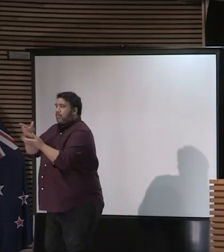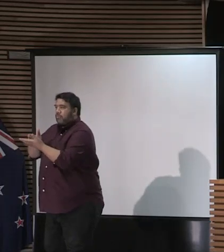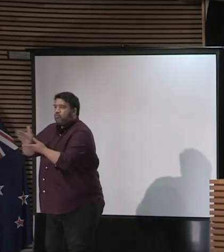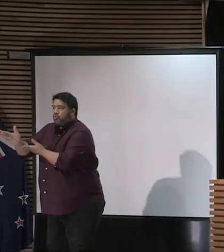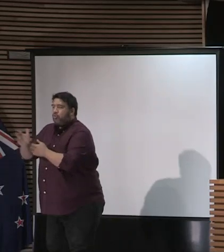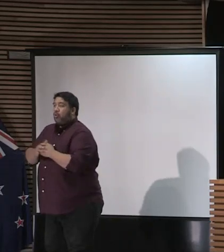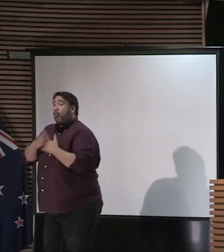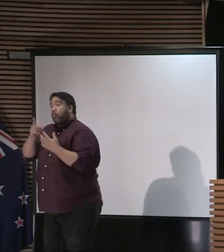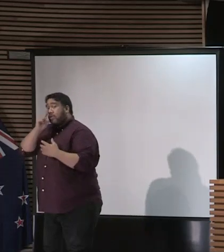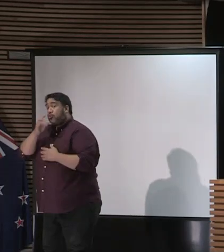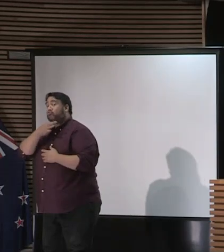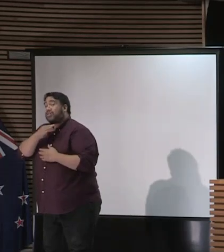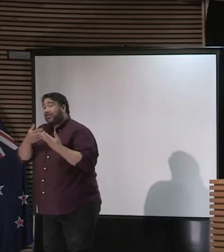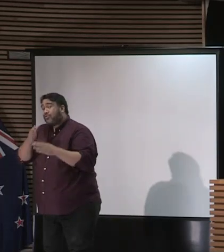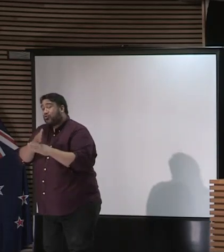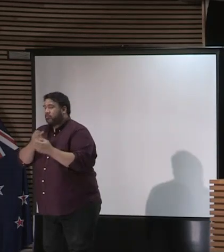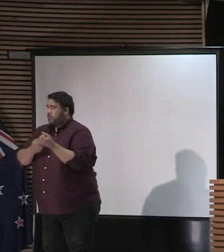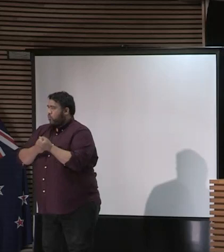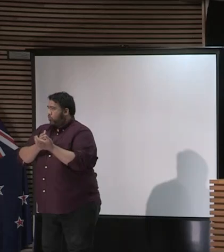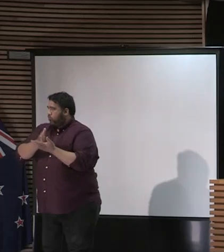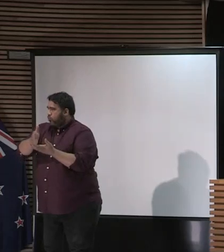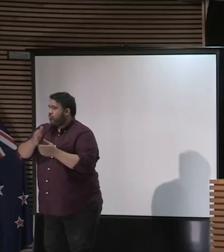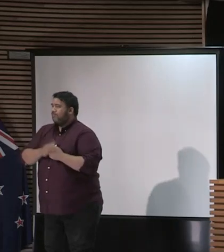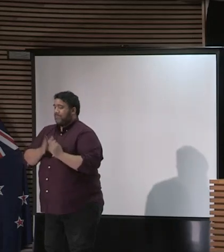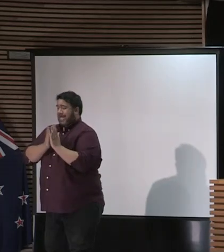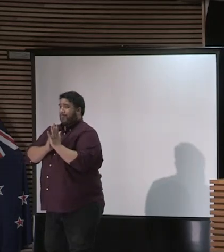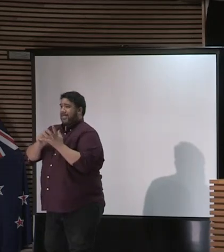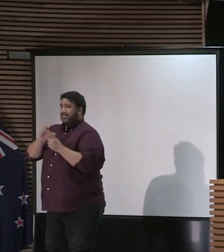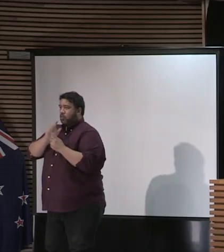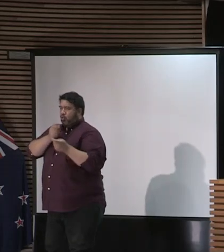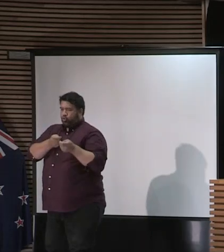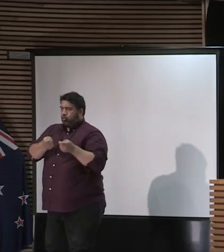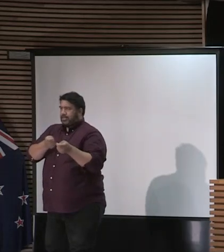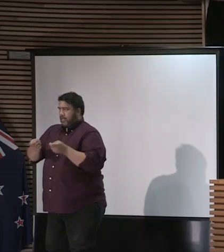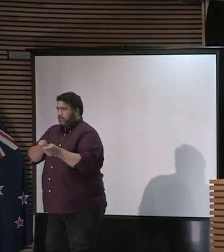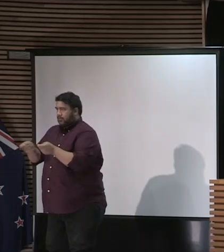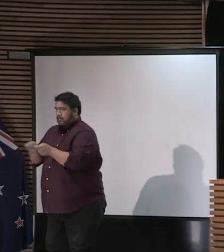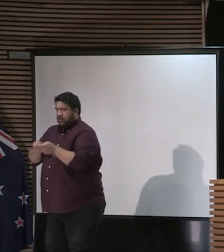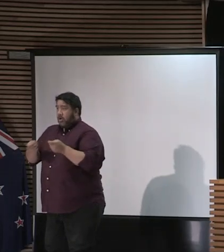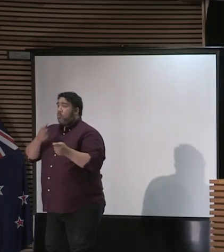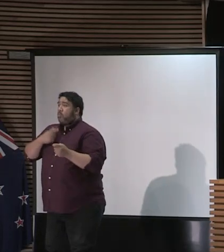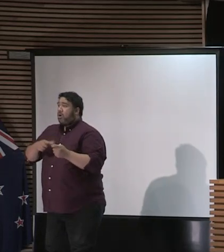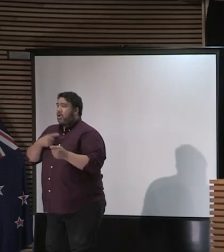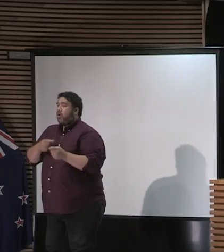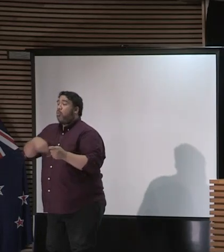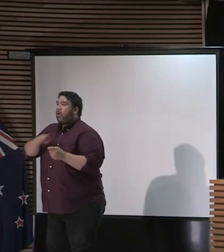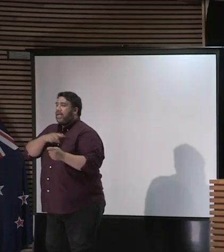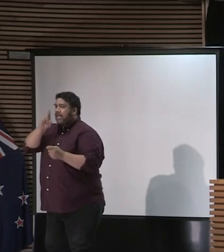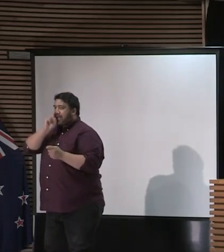Service initiatives to support those who may be out of work or atific are of losing their at risk of losing their